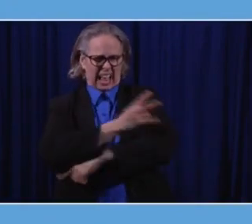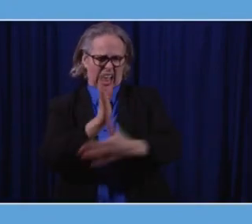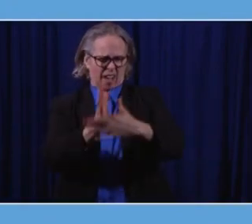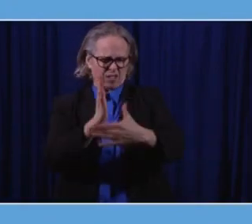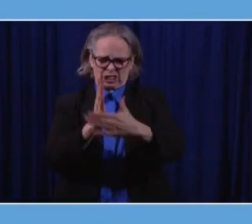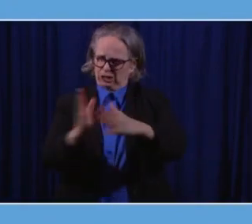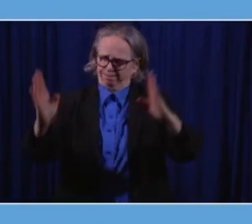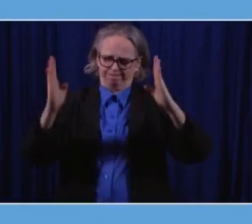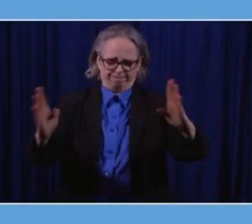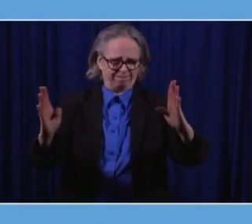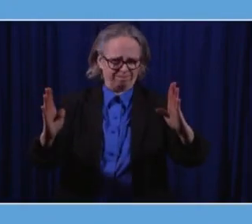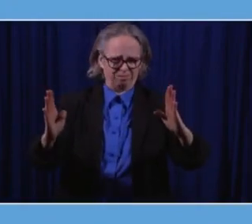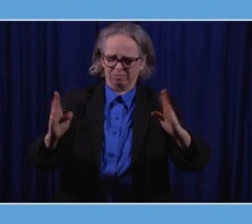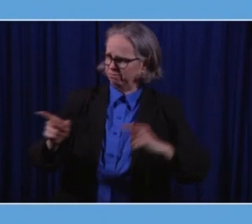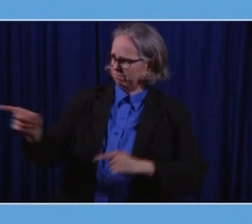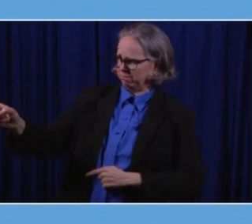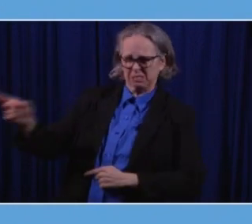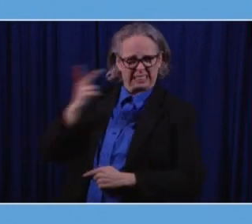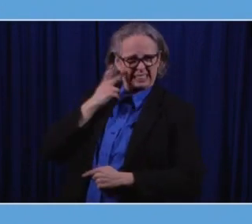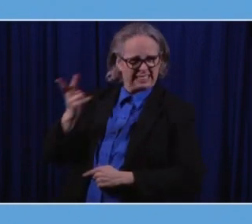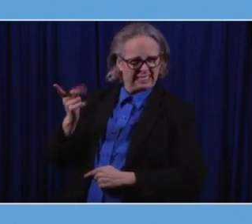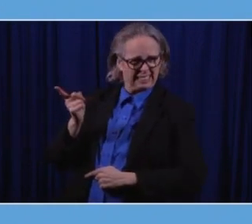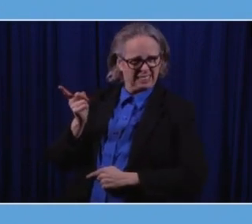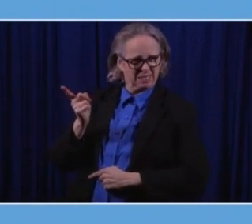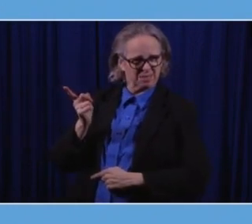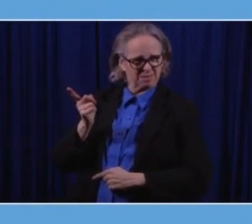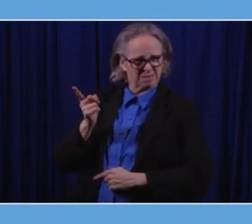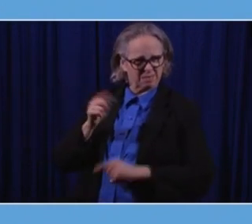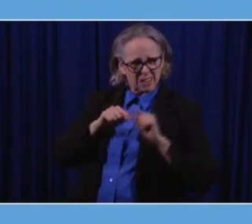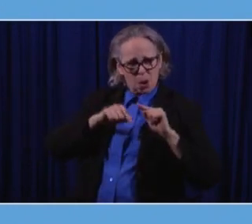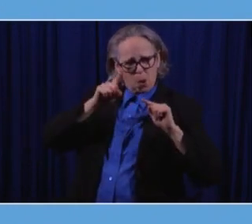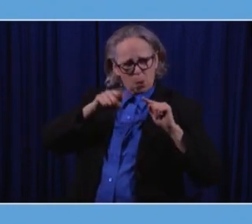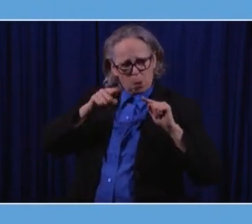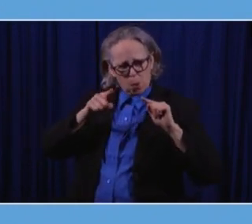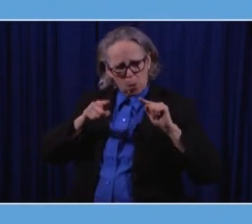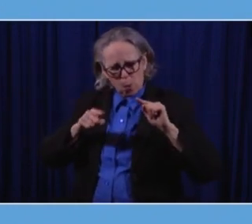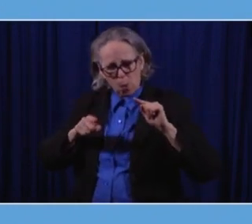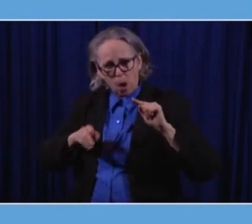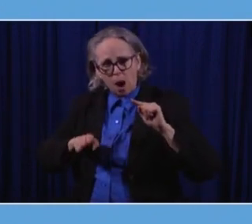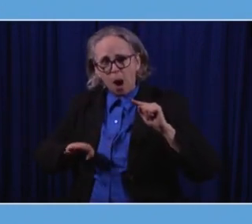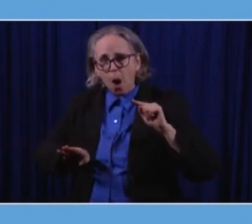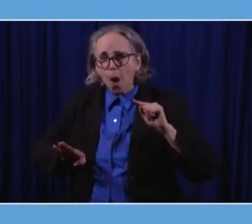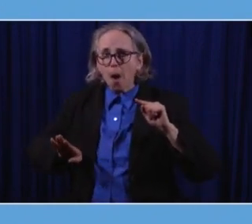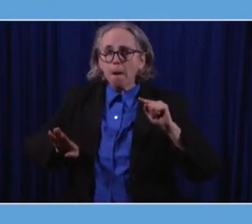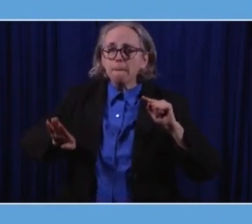charged shows the COVID-19 diagnosis. Of patients to how emergency room departments. It's depicted in a seven-day